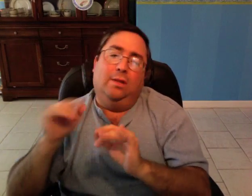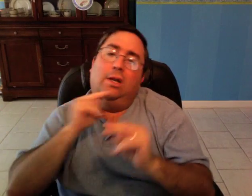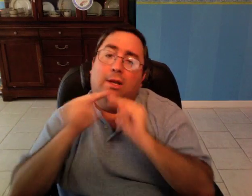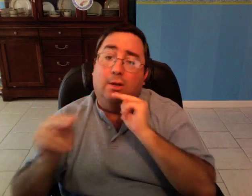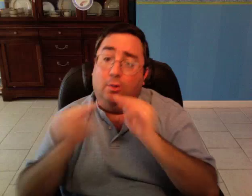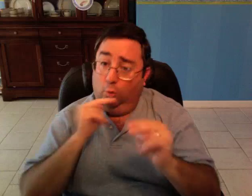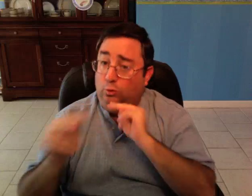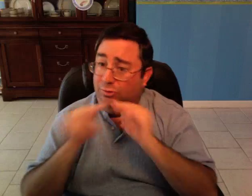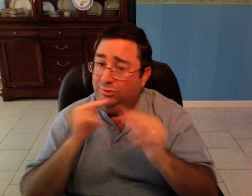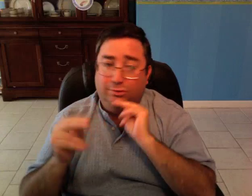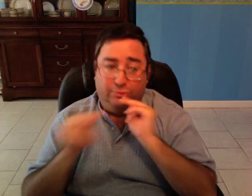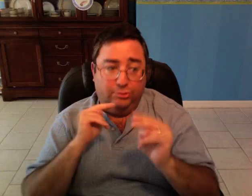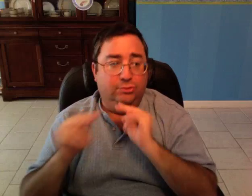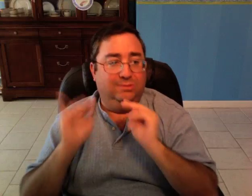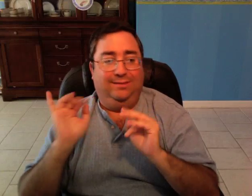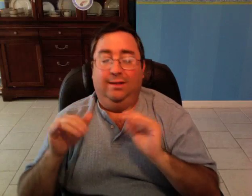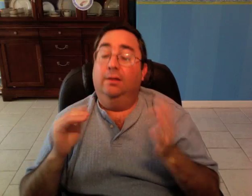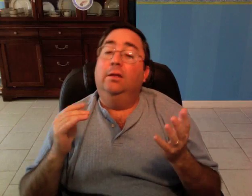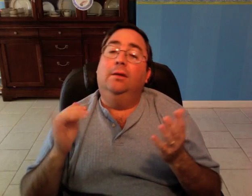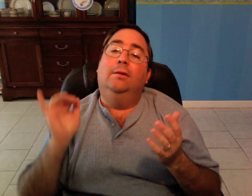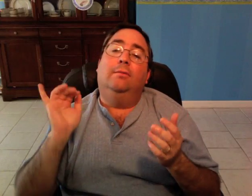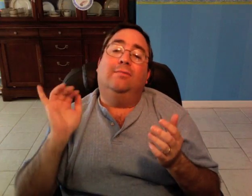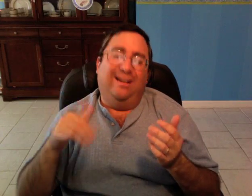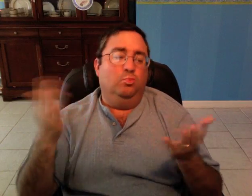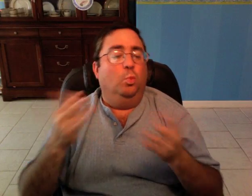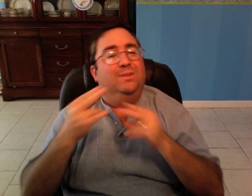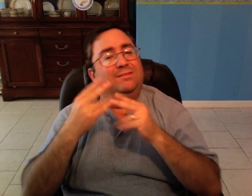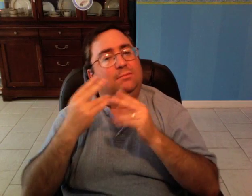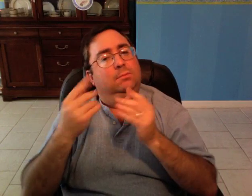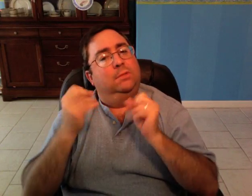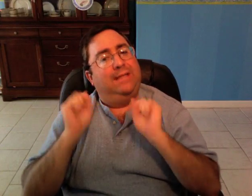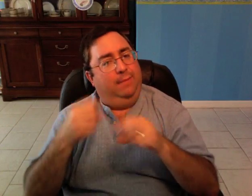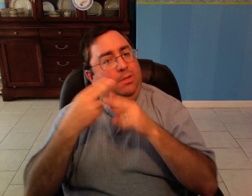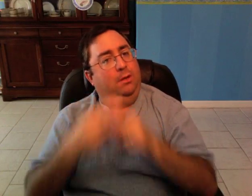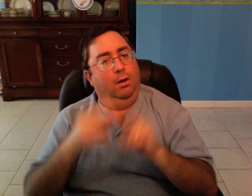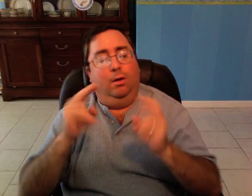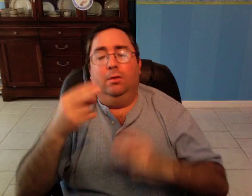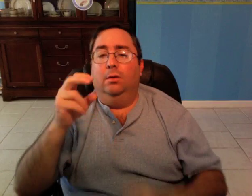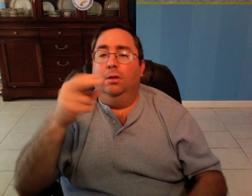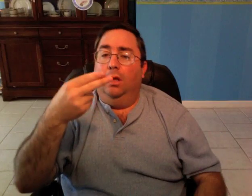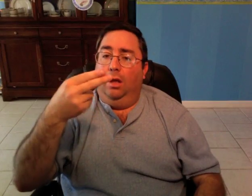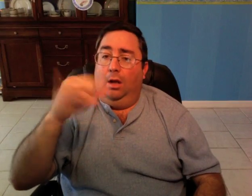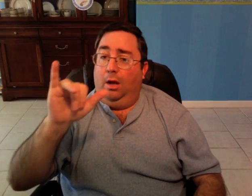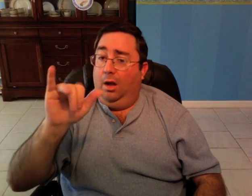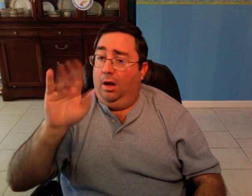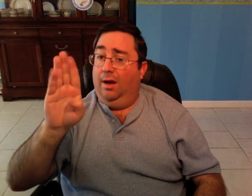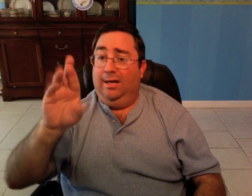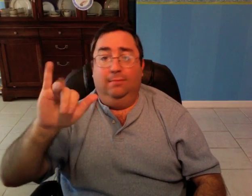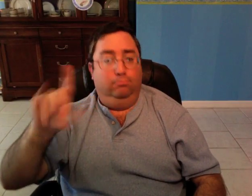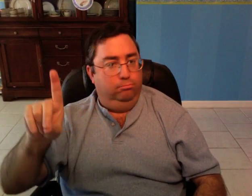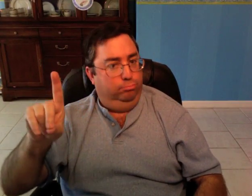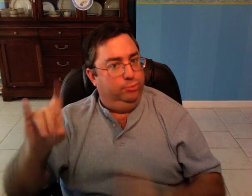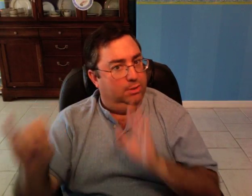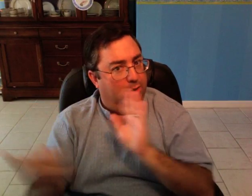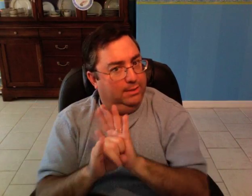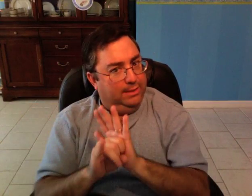We can refer to these as "hybrid" identities.